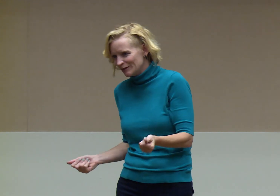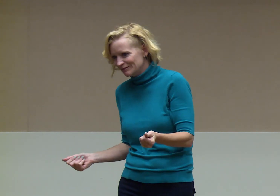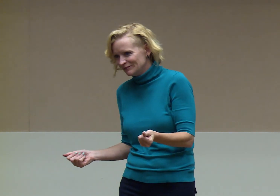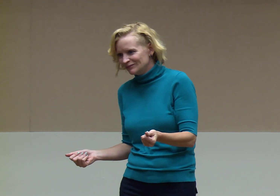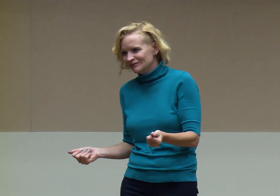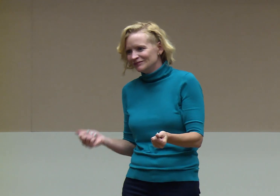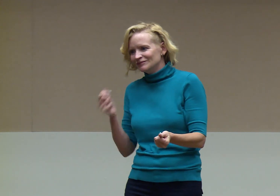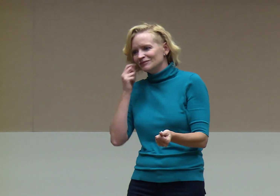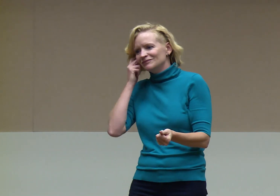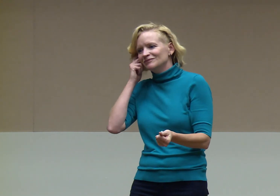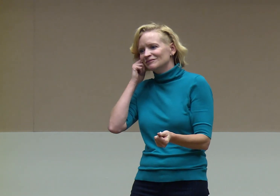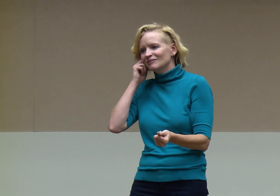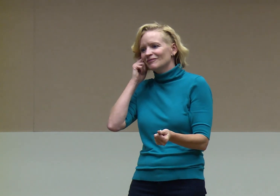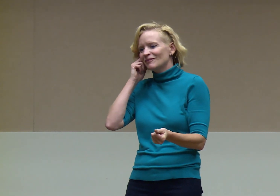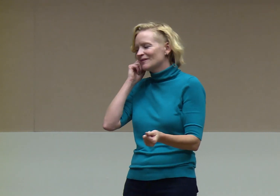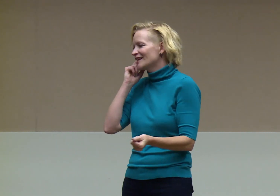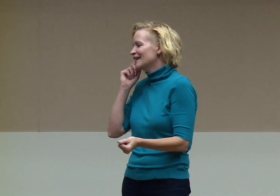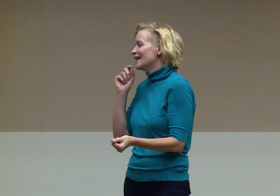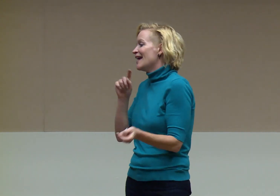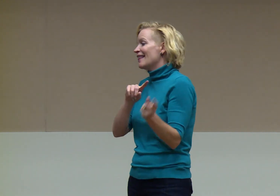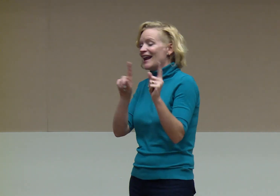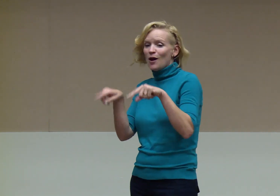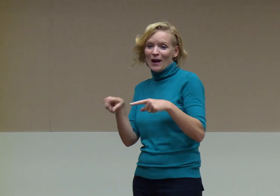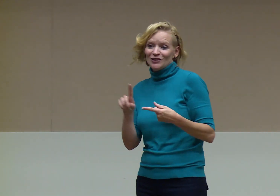to look for another solution.